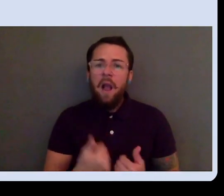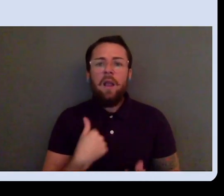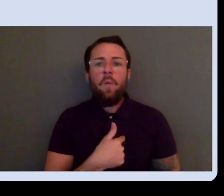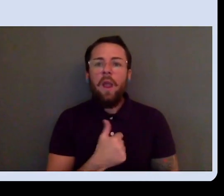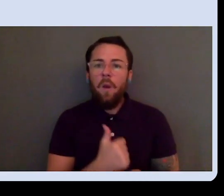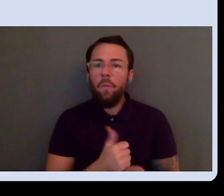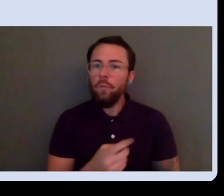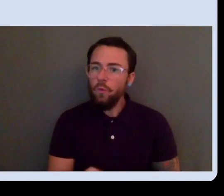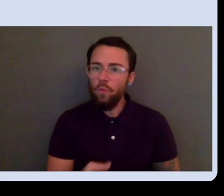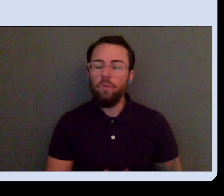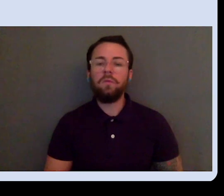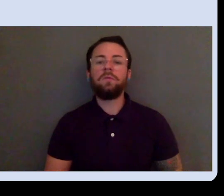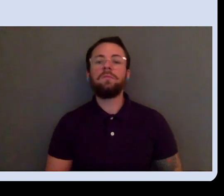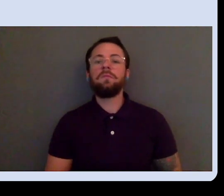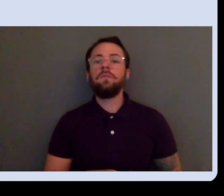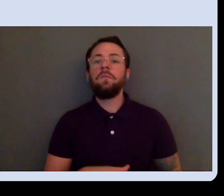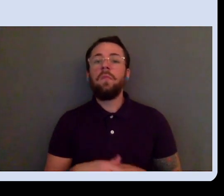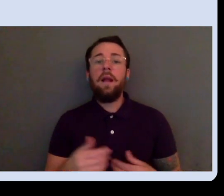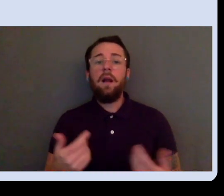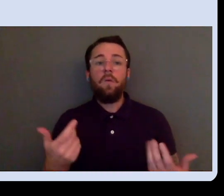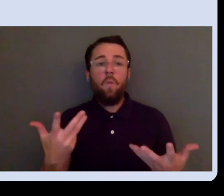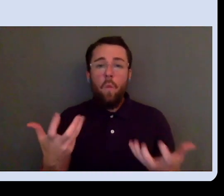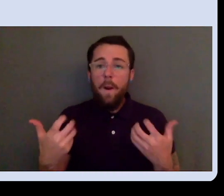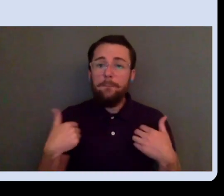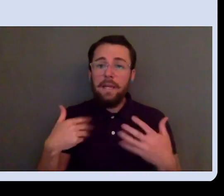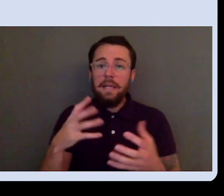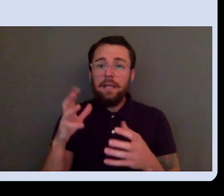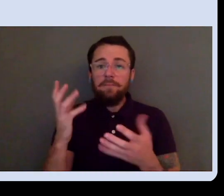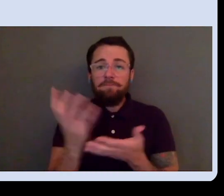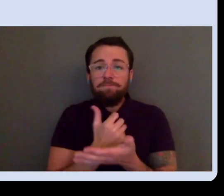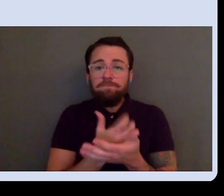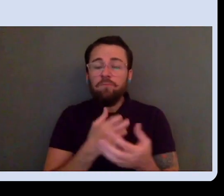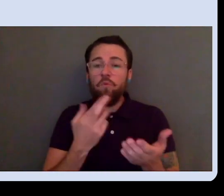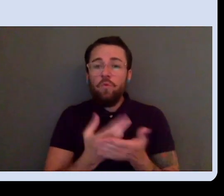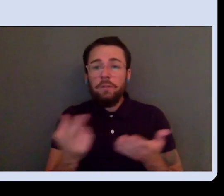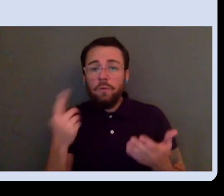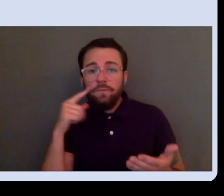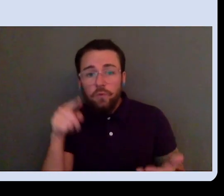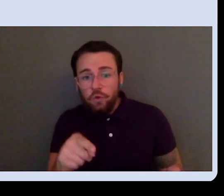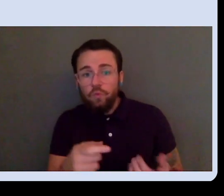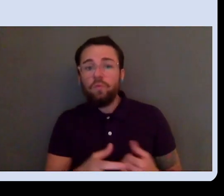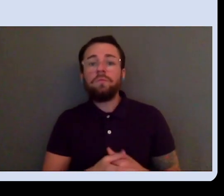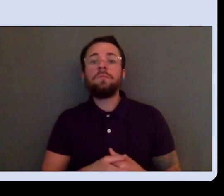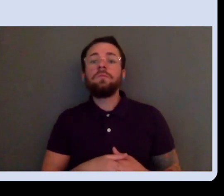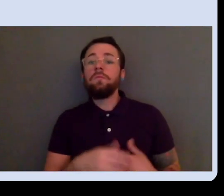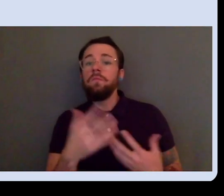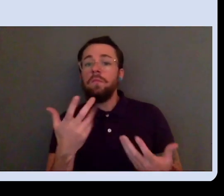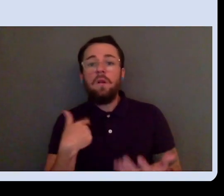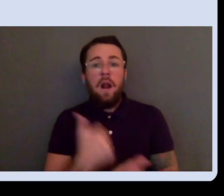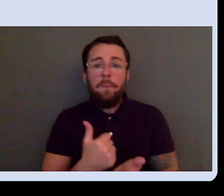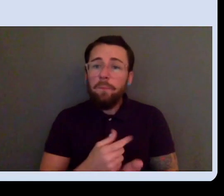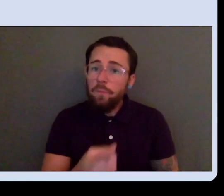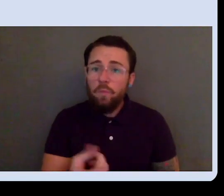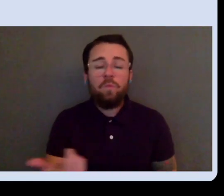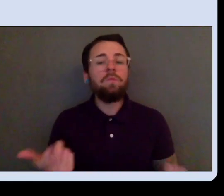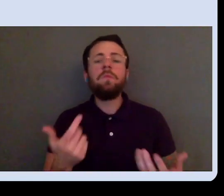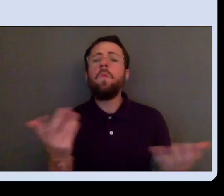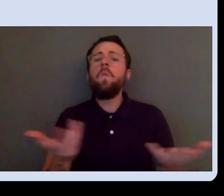Does that student obviously knows more than we do about how to be helpful. Ask them, what do I do to help you and support you?